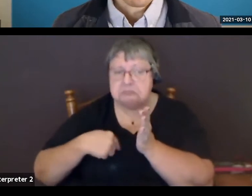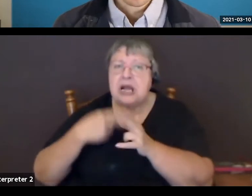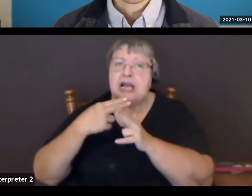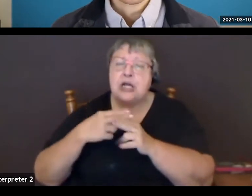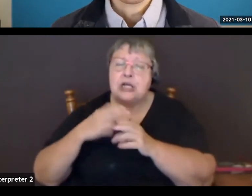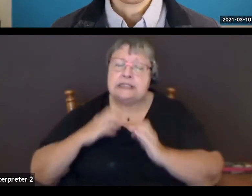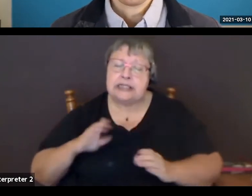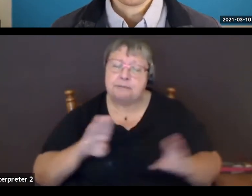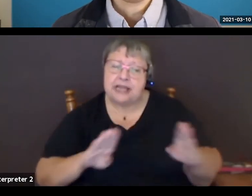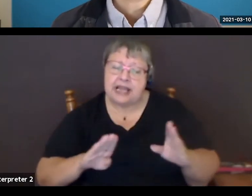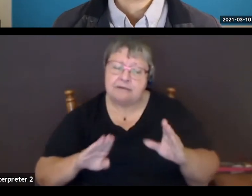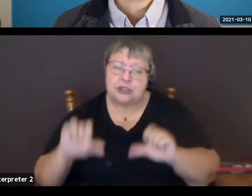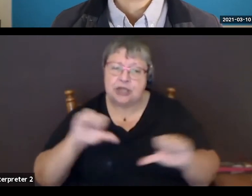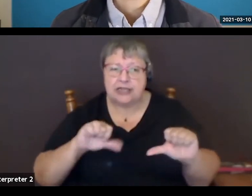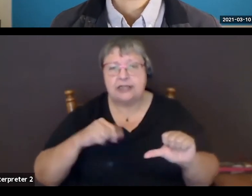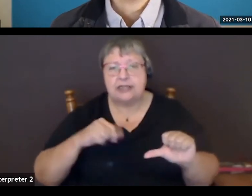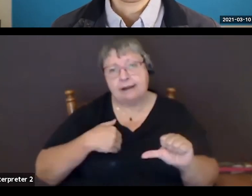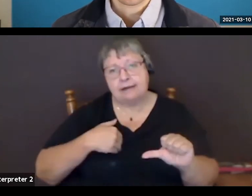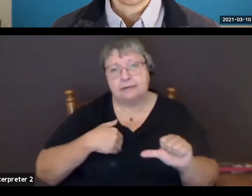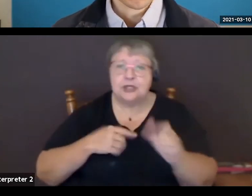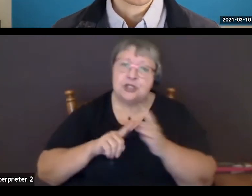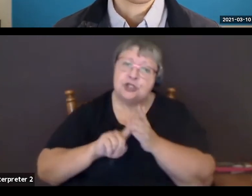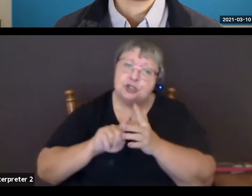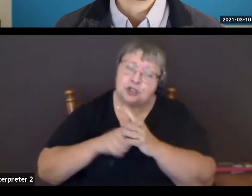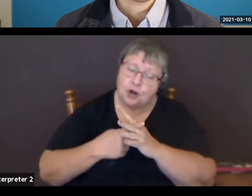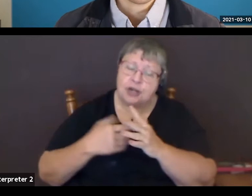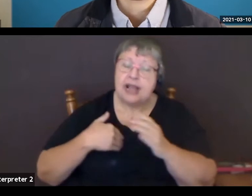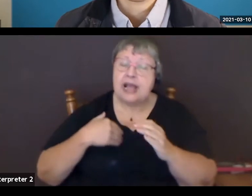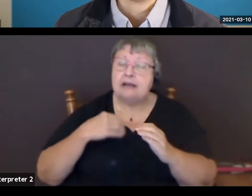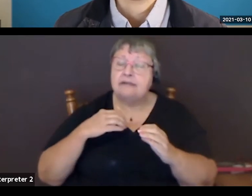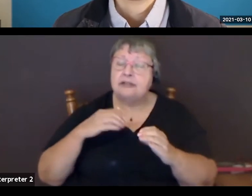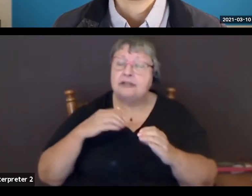We often start by having conversations with communities about issues that matter to them.